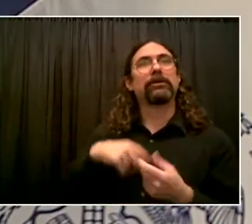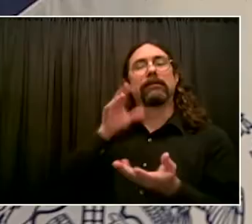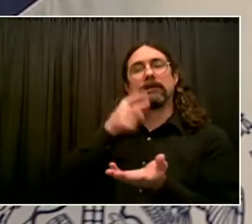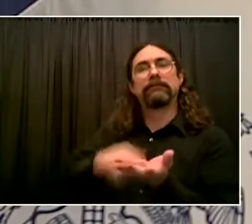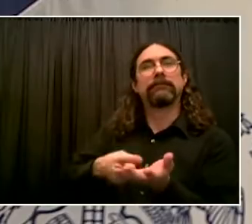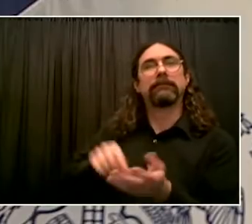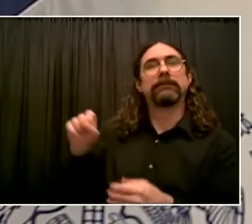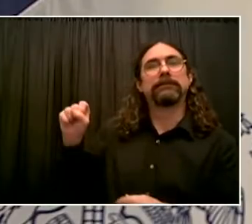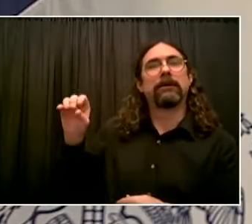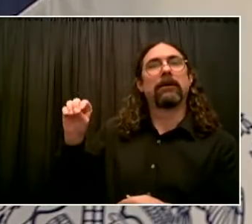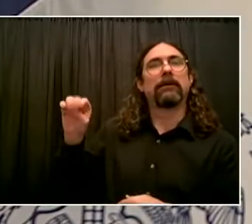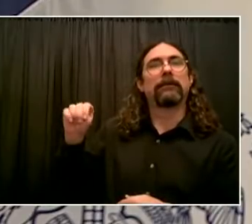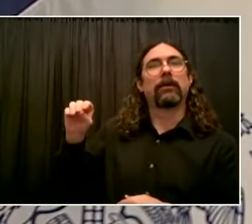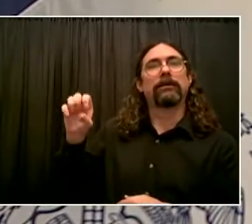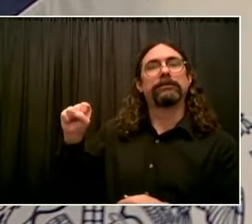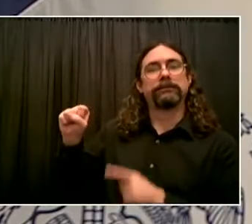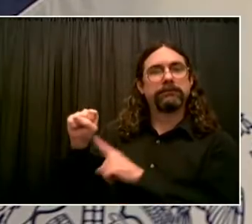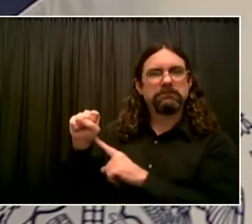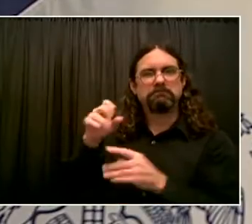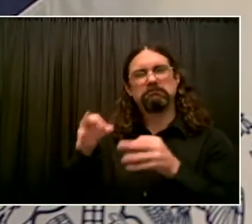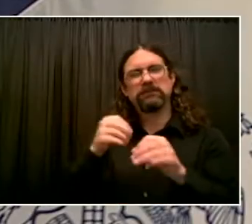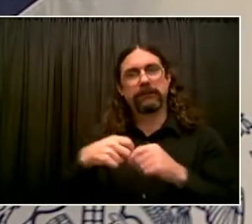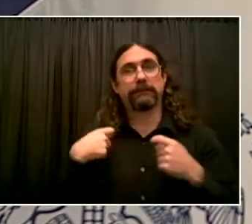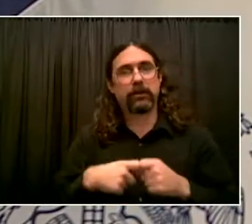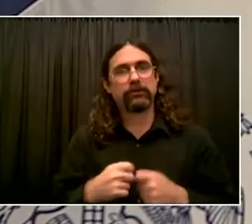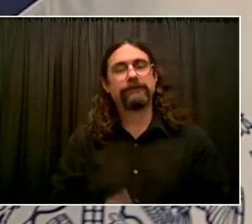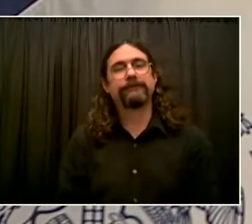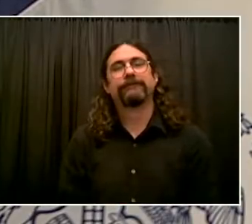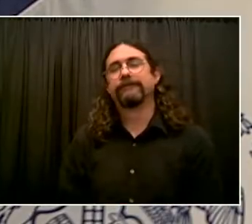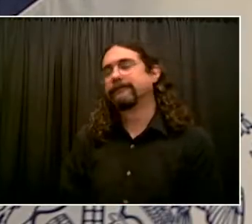THIS IS ABOUT T HEINCENTIVE THROUGH SOMOS IN